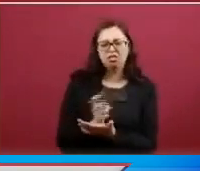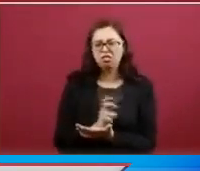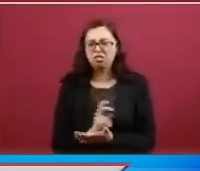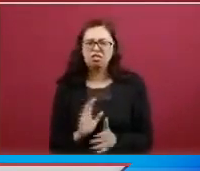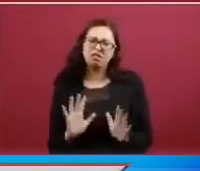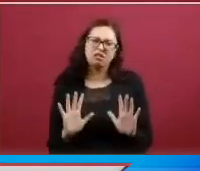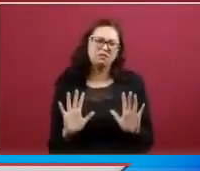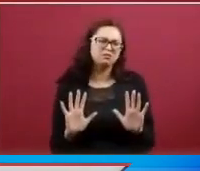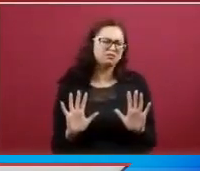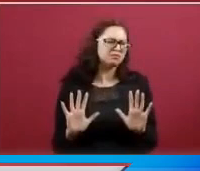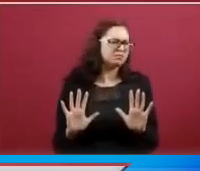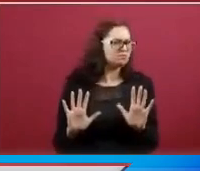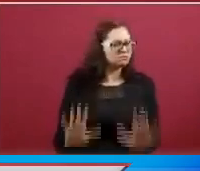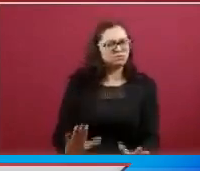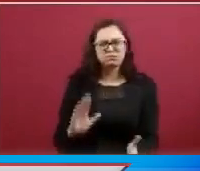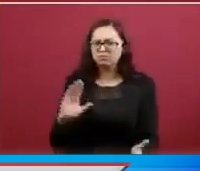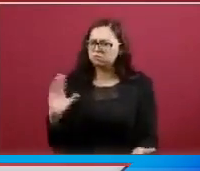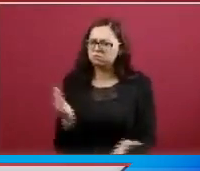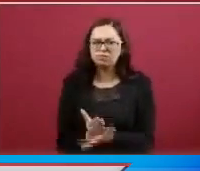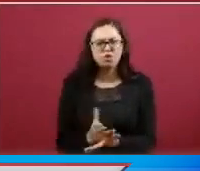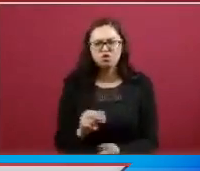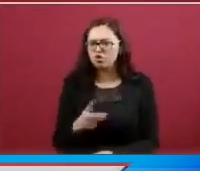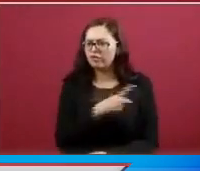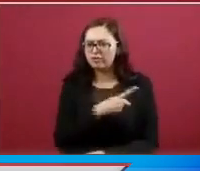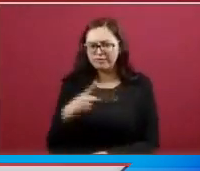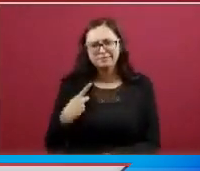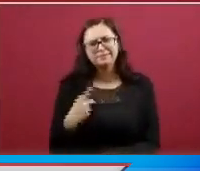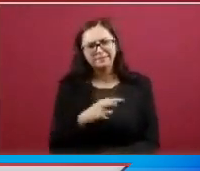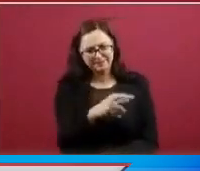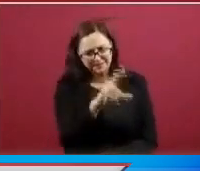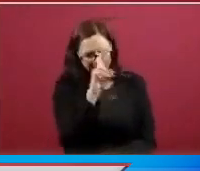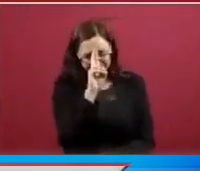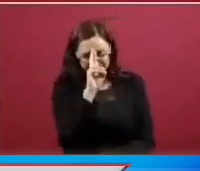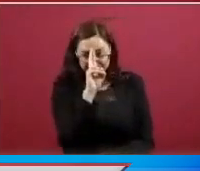so thet will see a mechanism to avoid these confrontations of the people with the governors